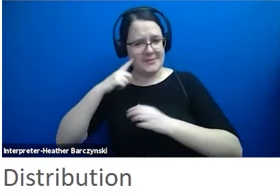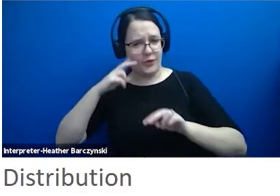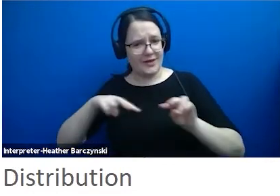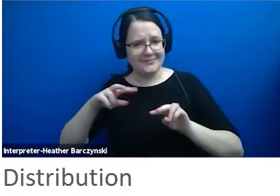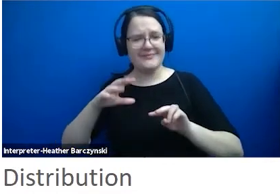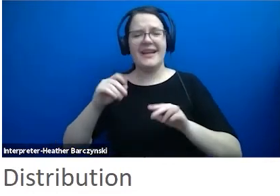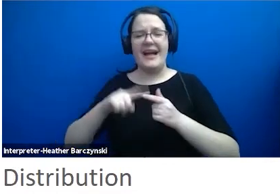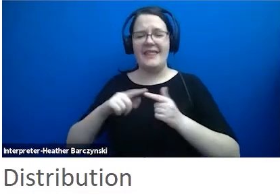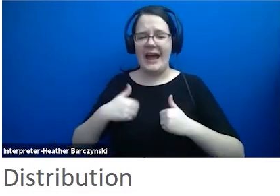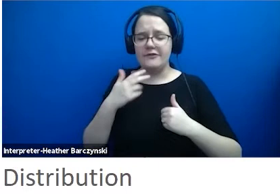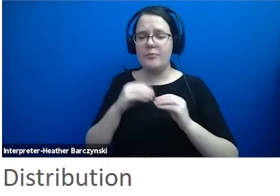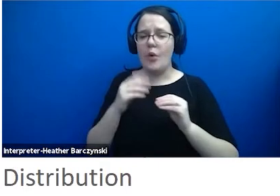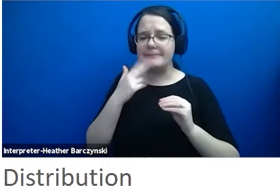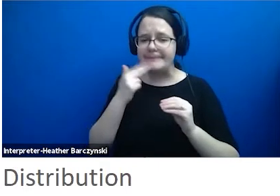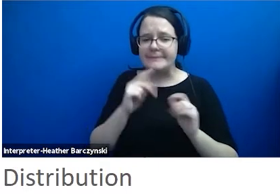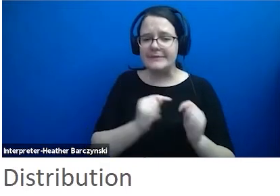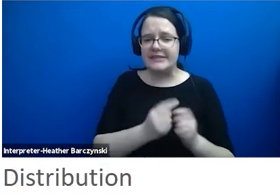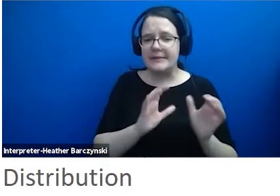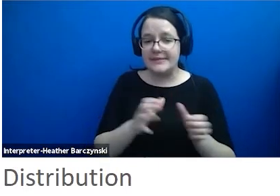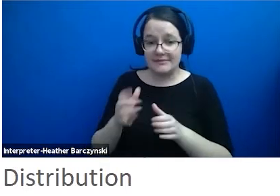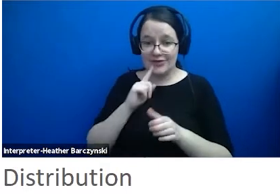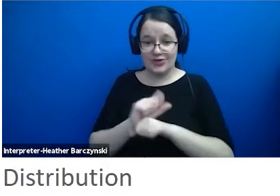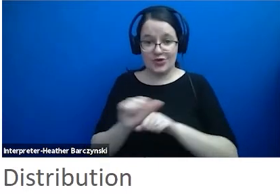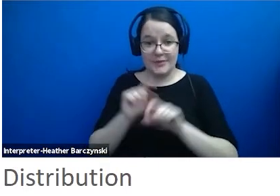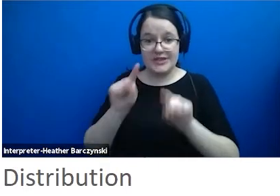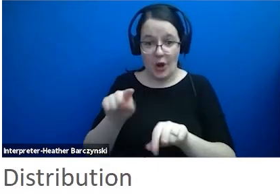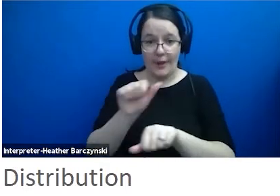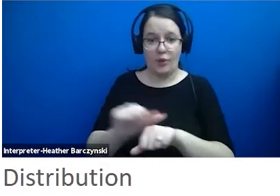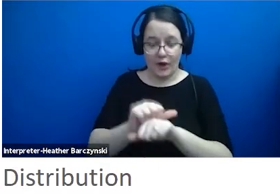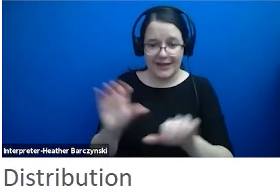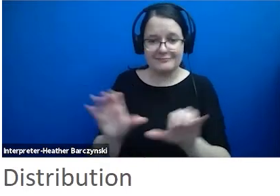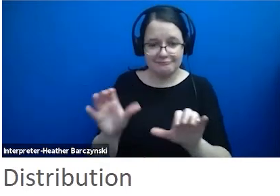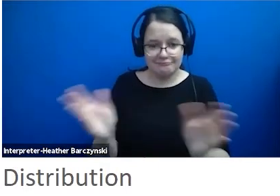teams that are actually doing the on-the-ground work but what's important to notice is that every